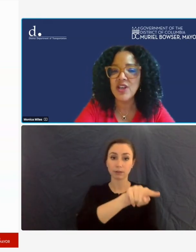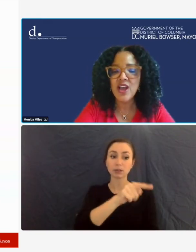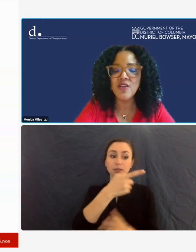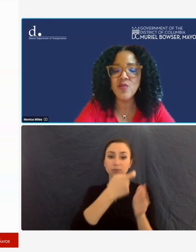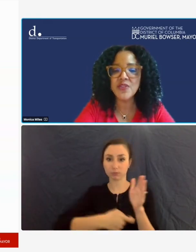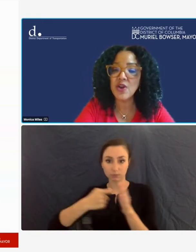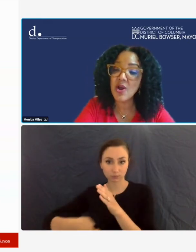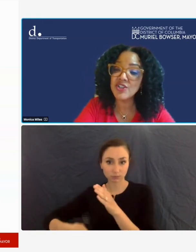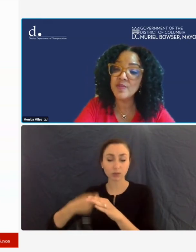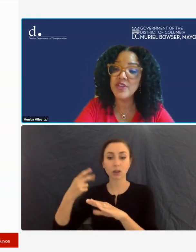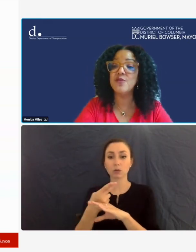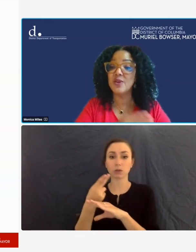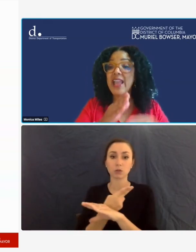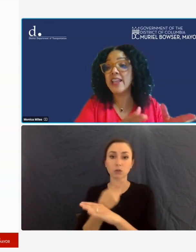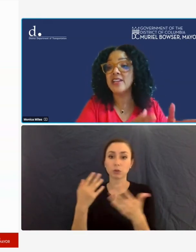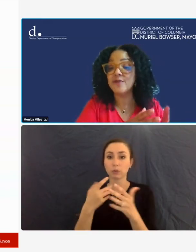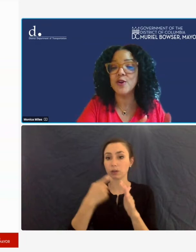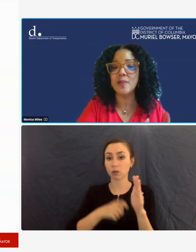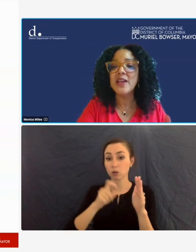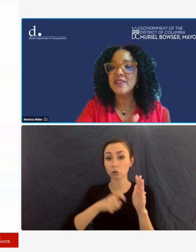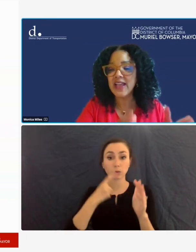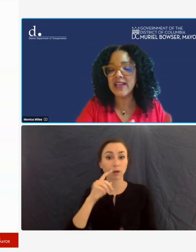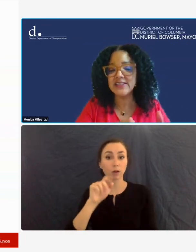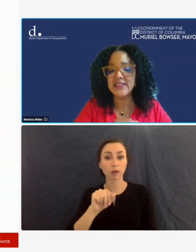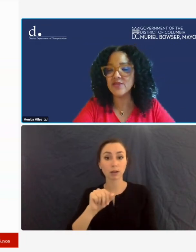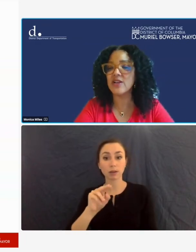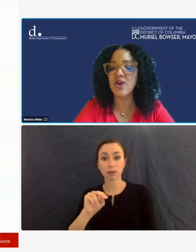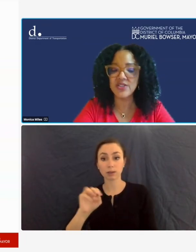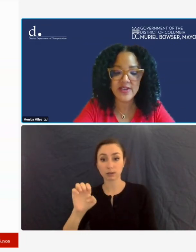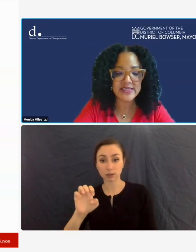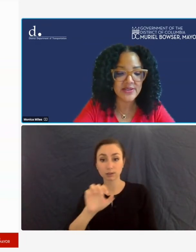of what the cost should be for the a e firm that has the indirect cost rate schedule